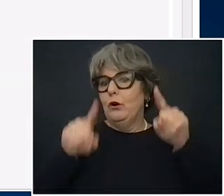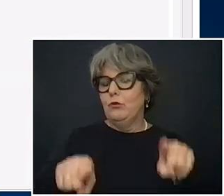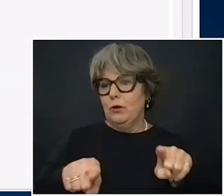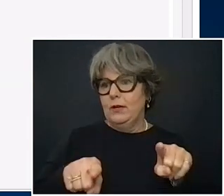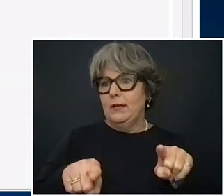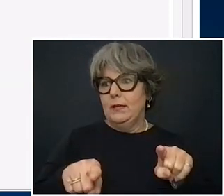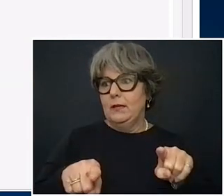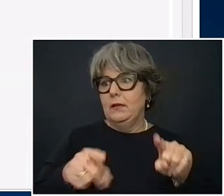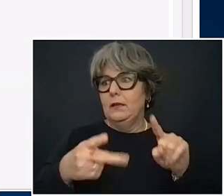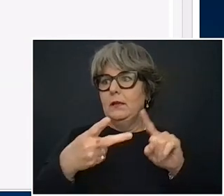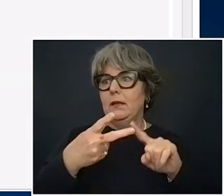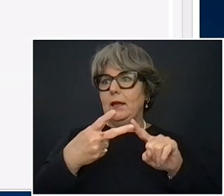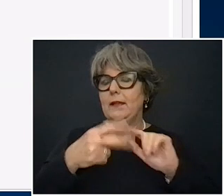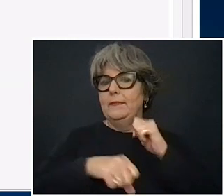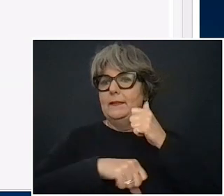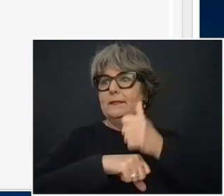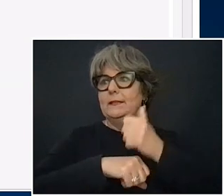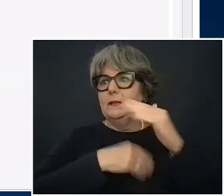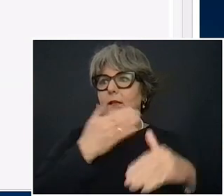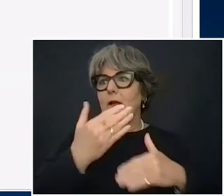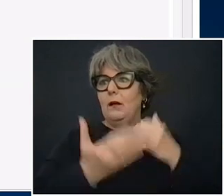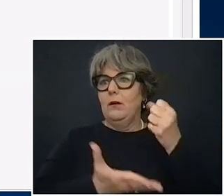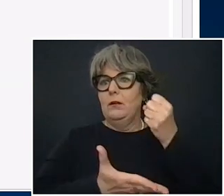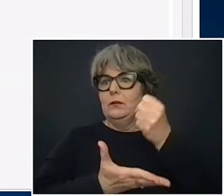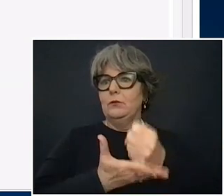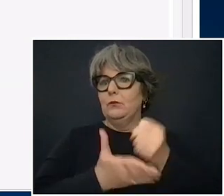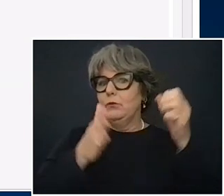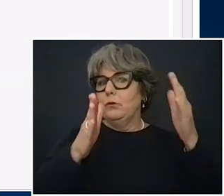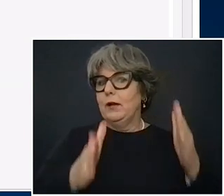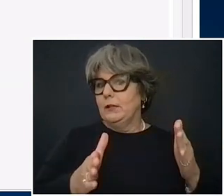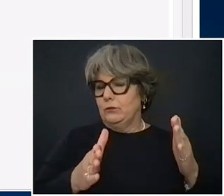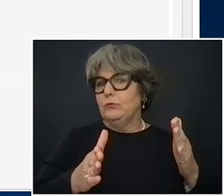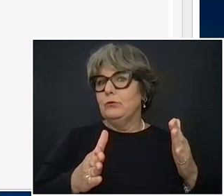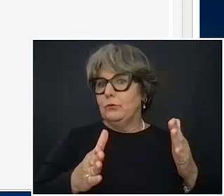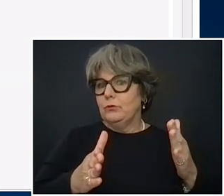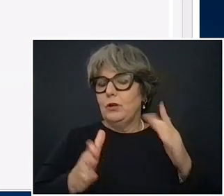that all creditors are expected to meet.